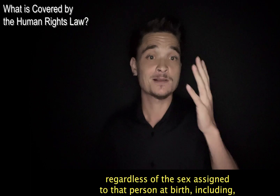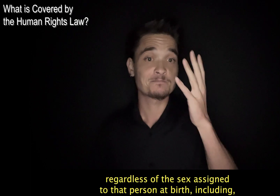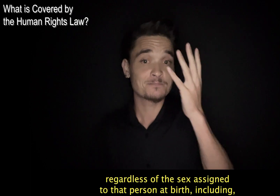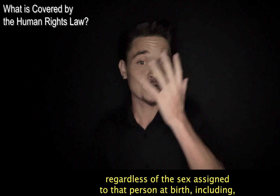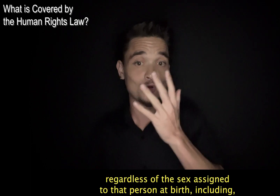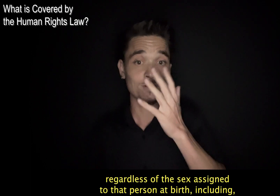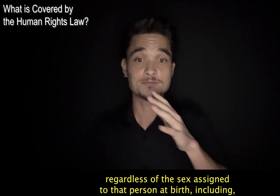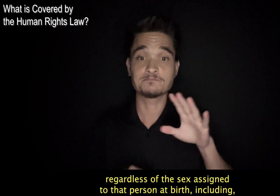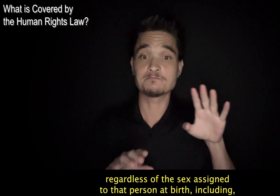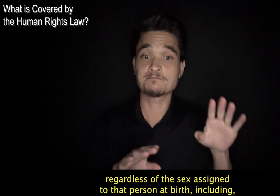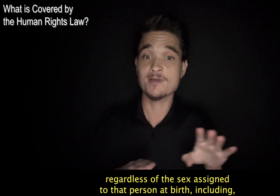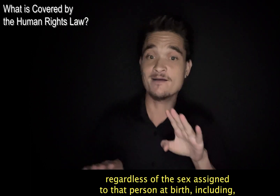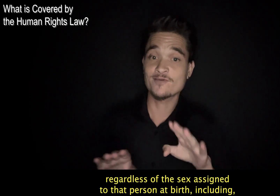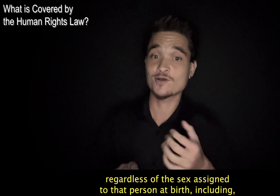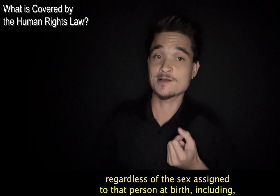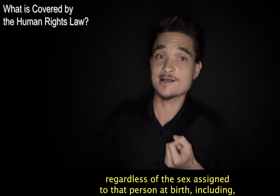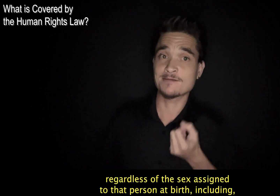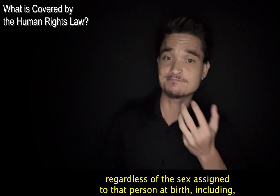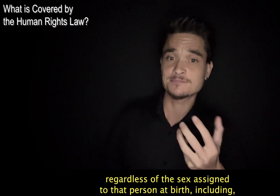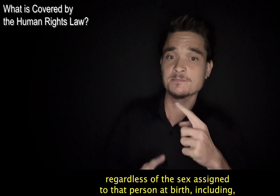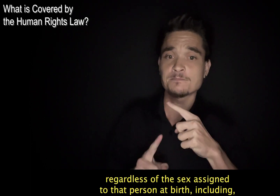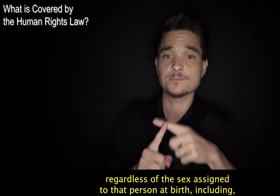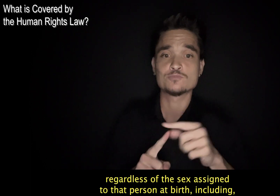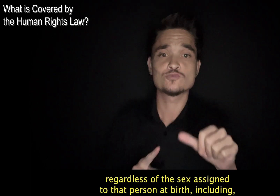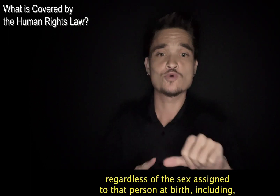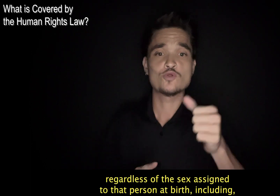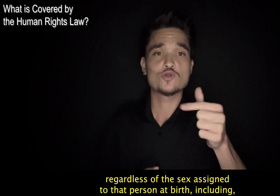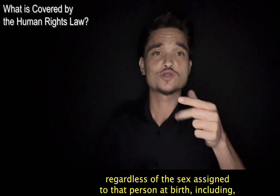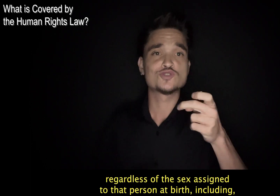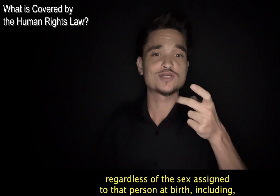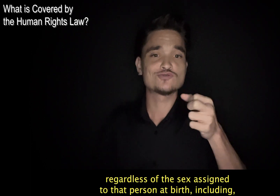regardless of the sex assigned to that person at birth, including,